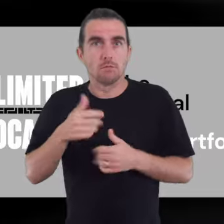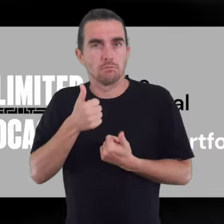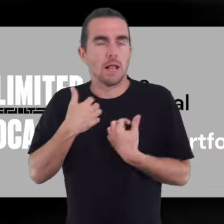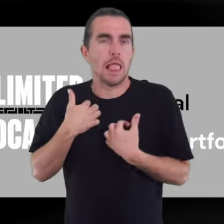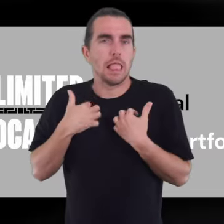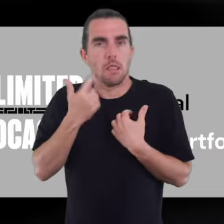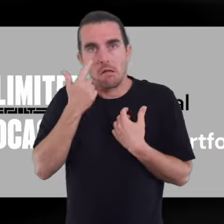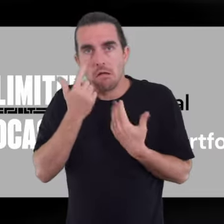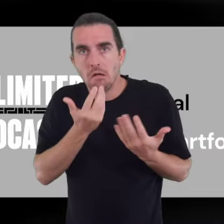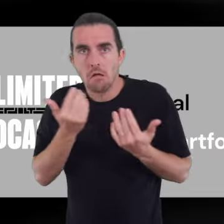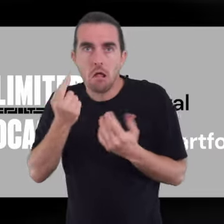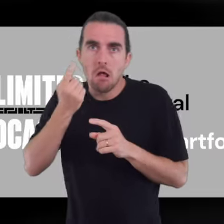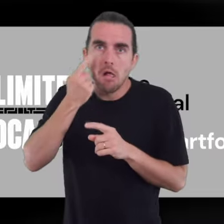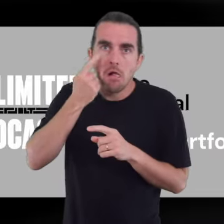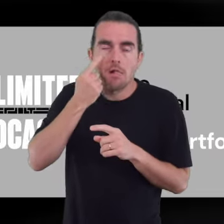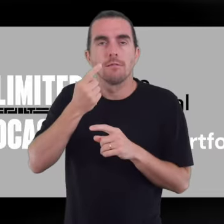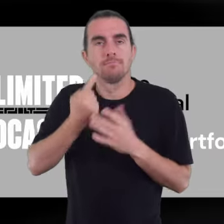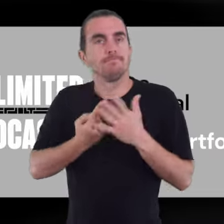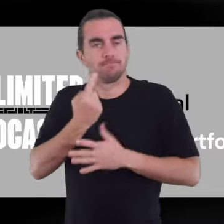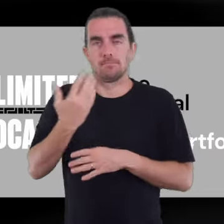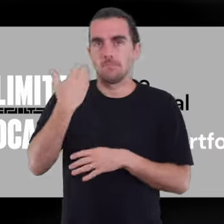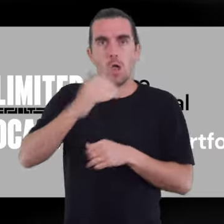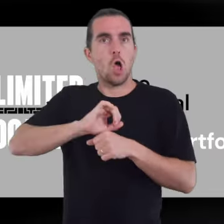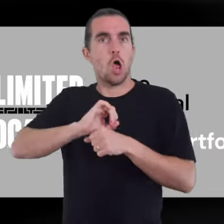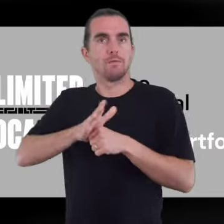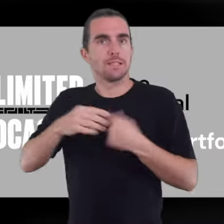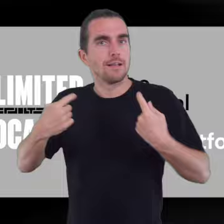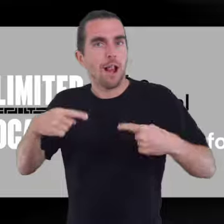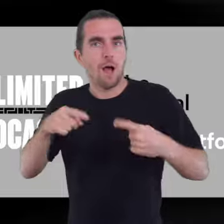which was something we were really keen to explore, especially with some of the restrictions around COVID,